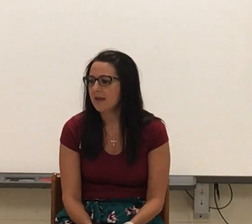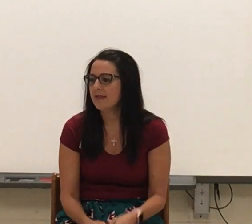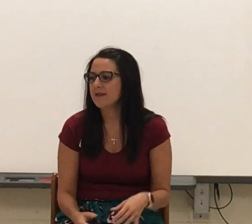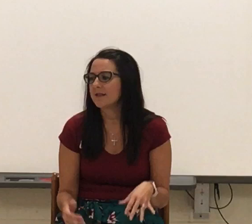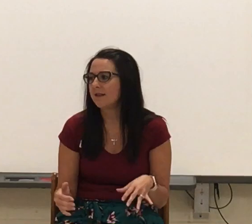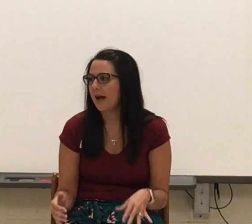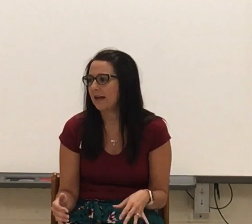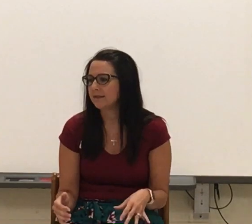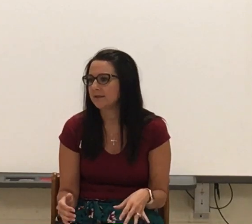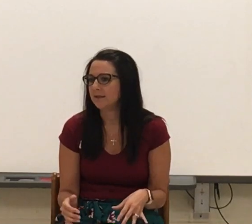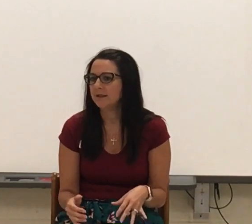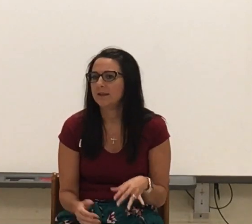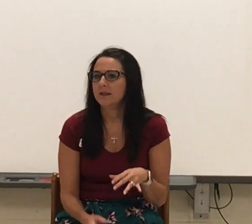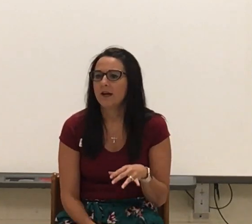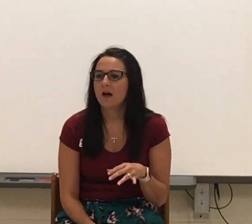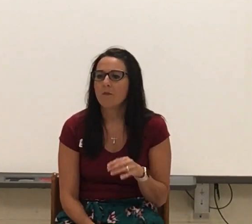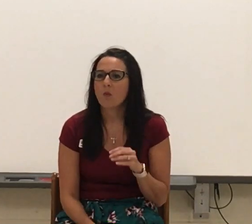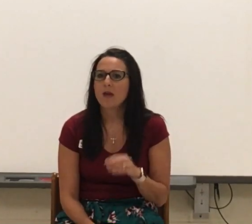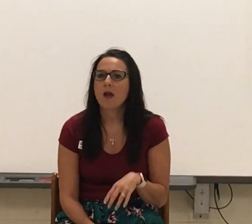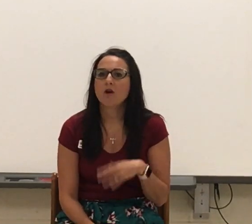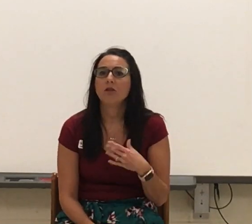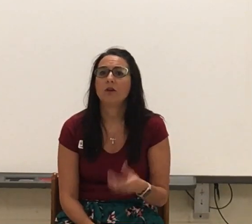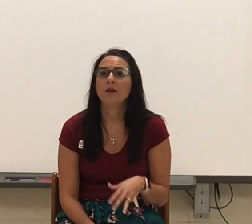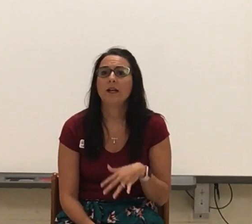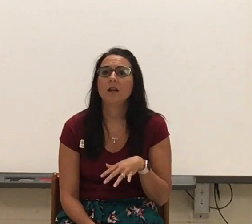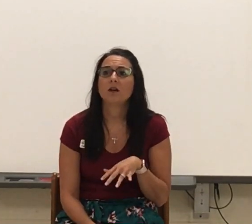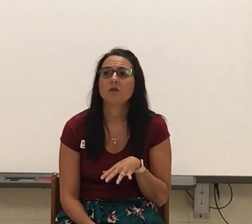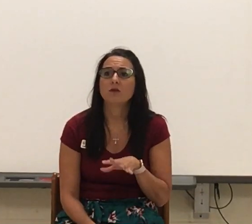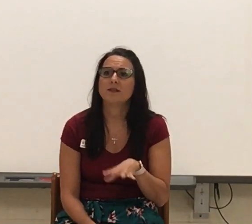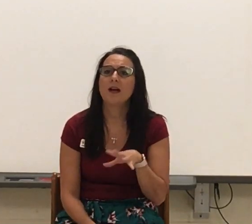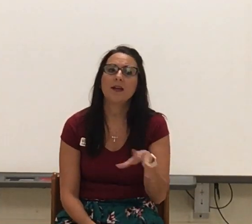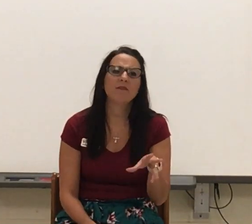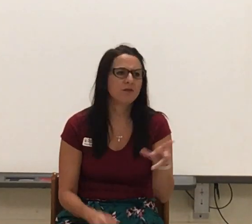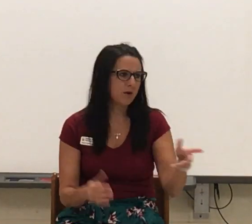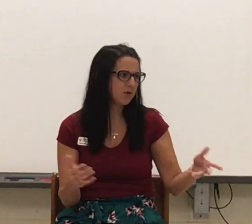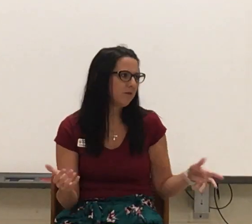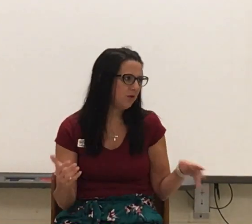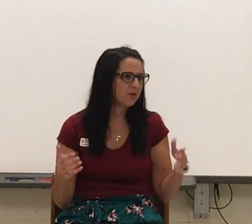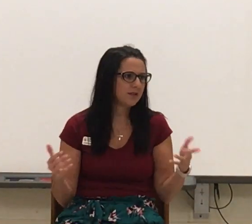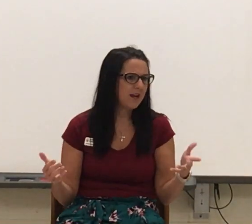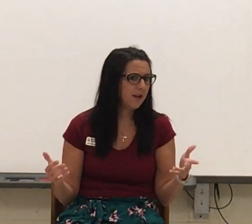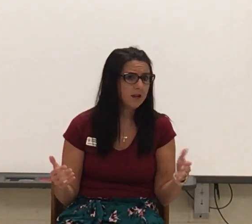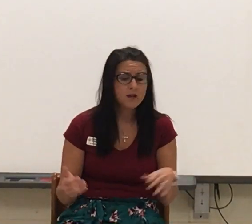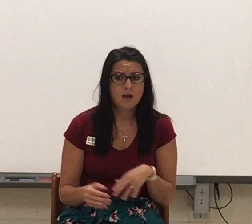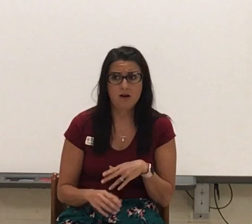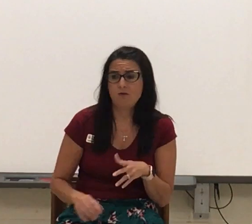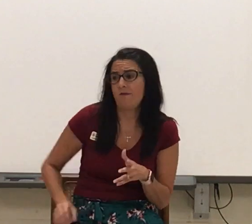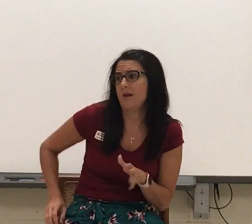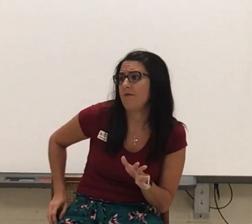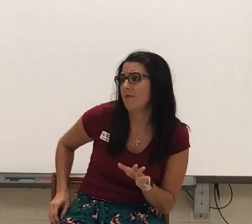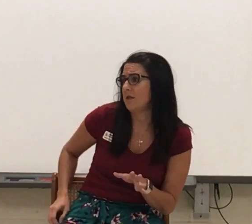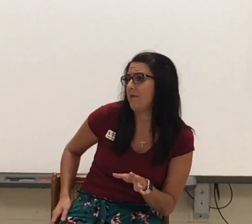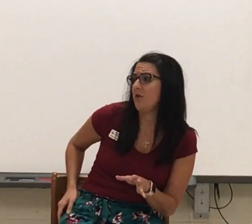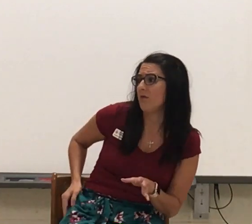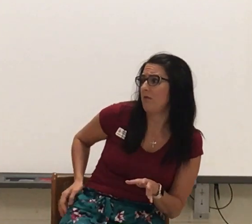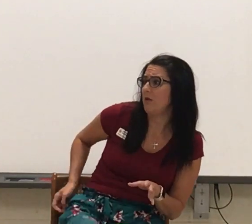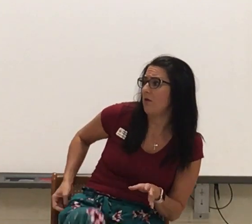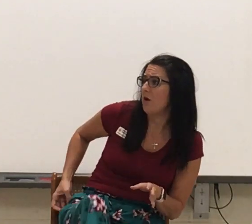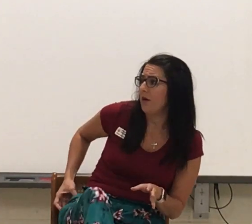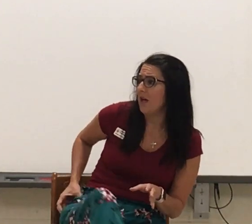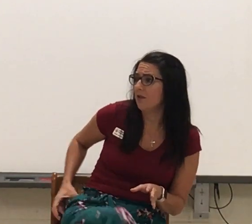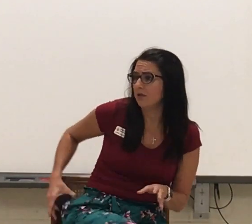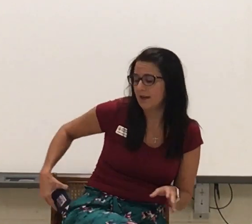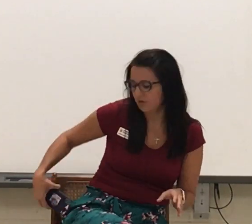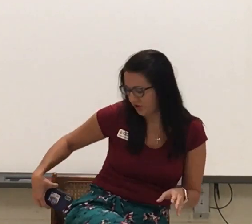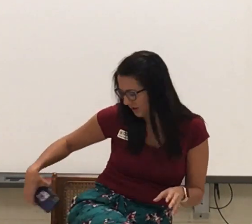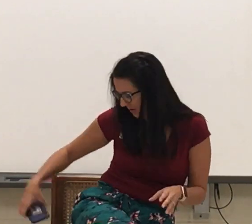you guys. Um... in this class we are learning your second, for most of you your second,